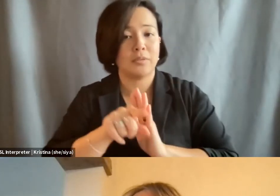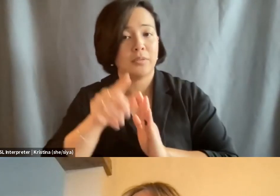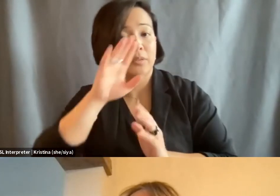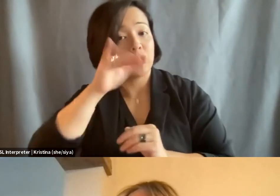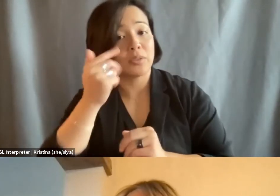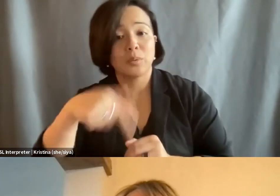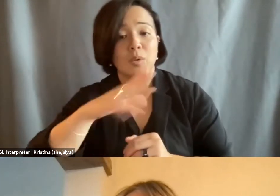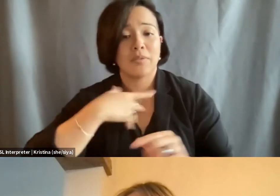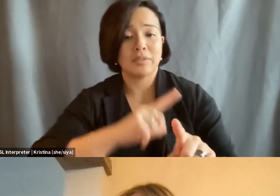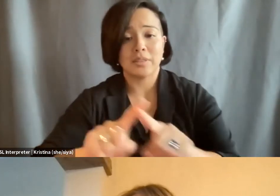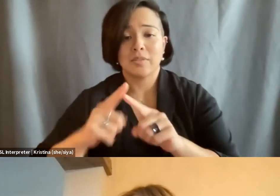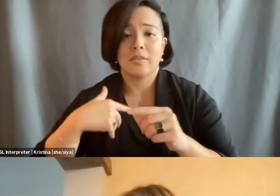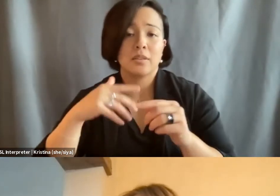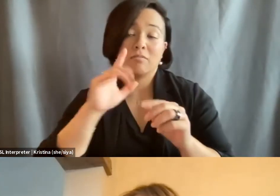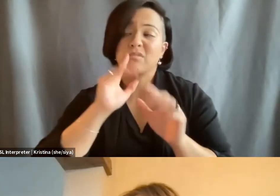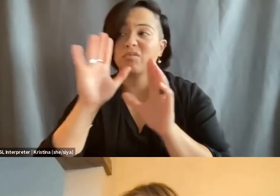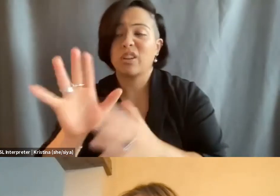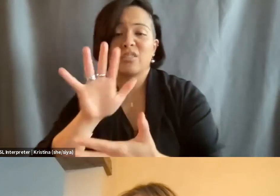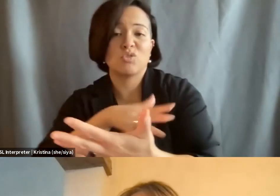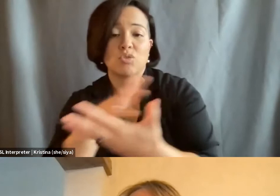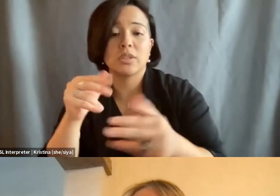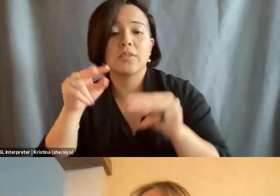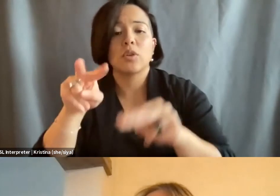and some great charts available. If you look at the real center on urban boys versus rural girls and that brings in the